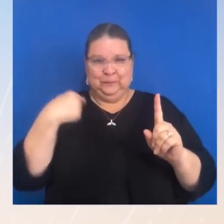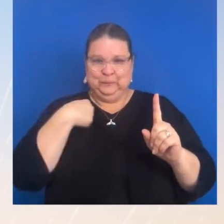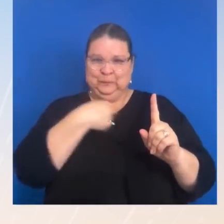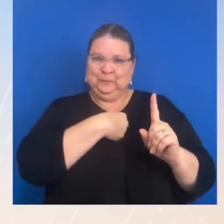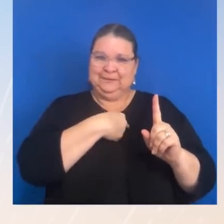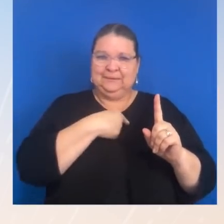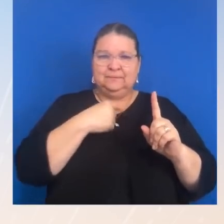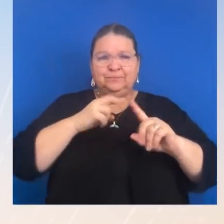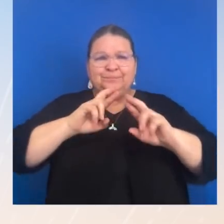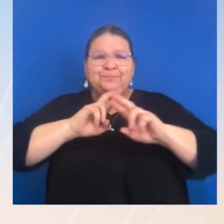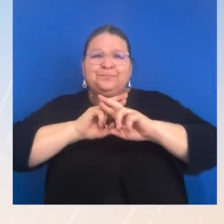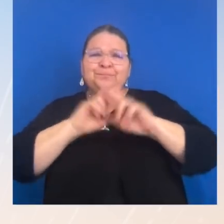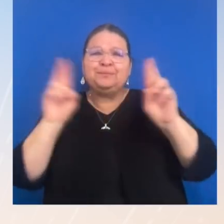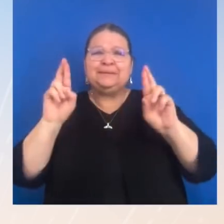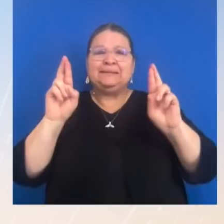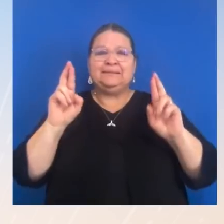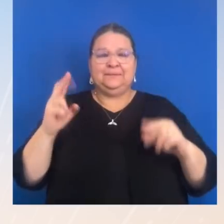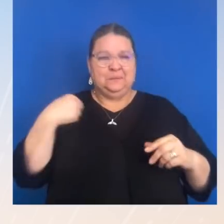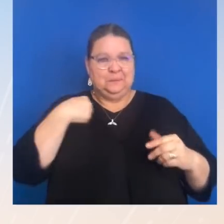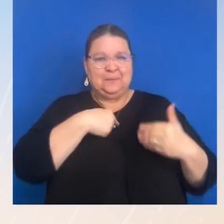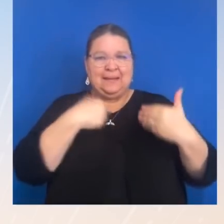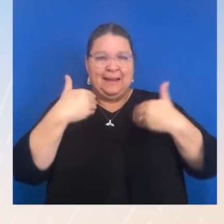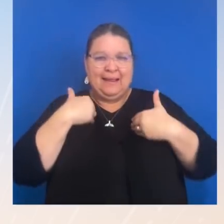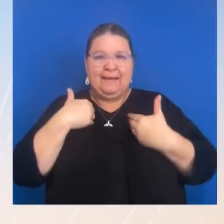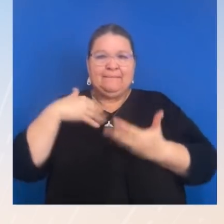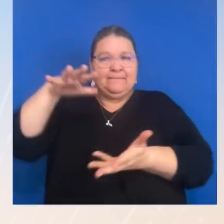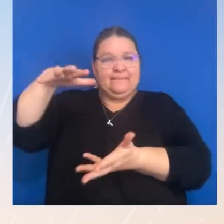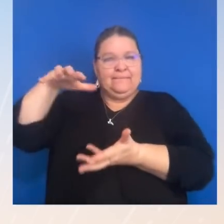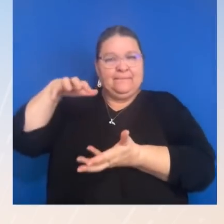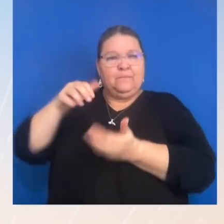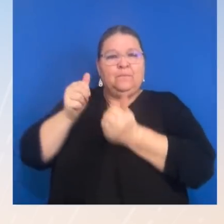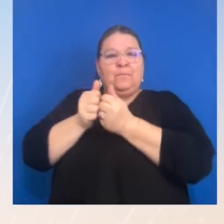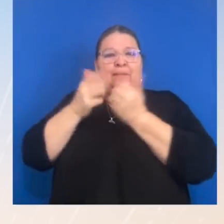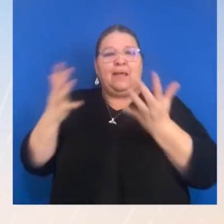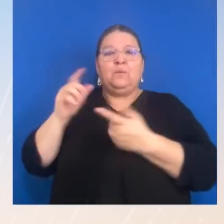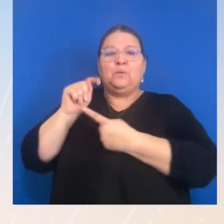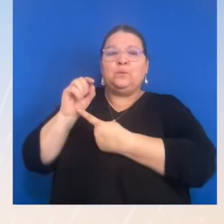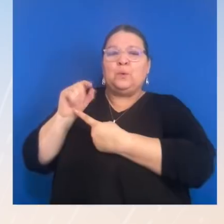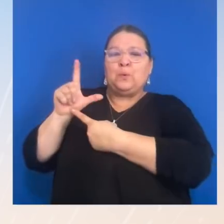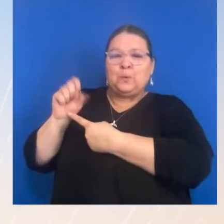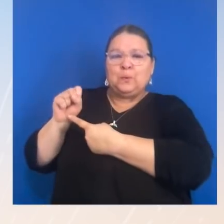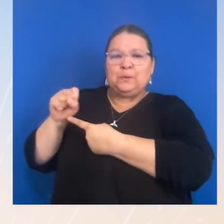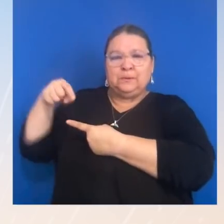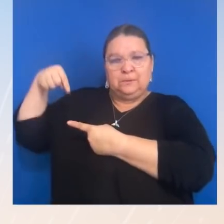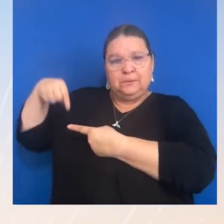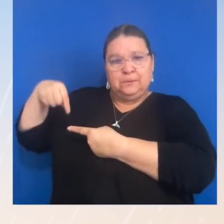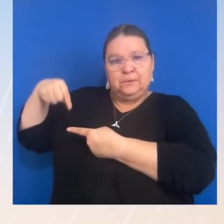in terms of having the preparations, for the most part, of vaccines, of supplies needed.